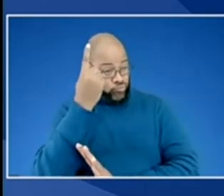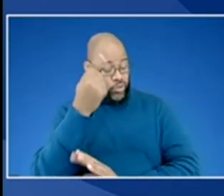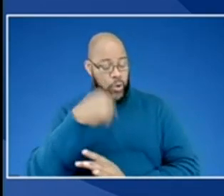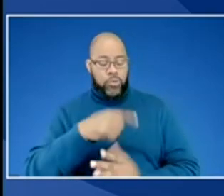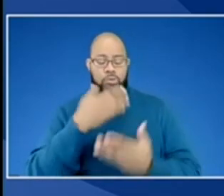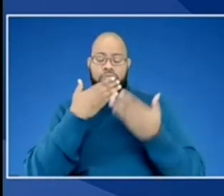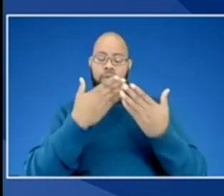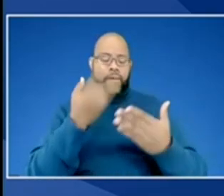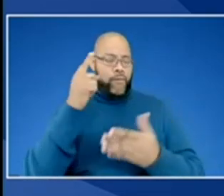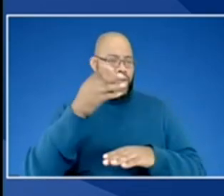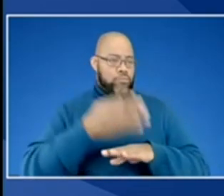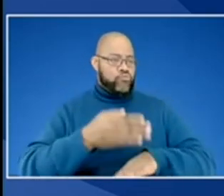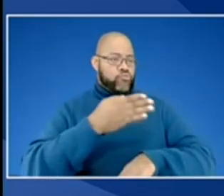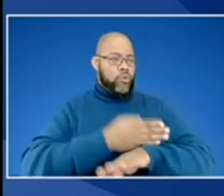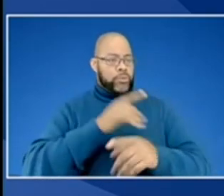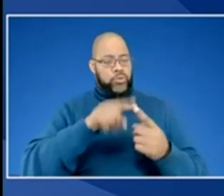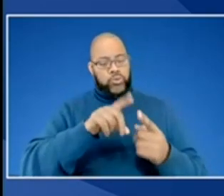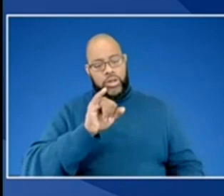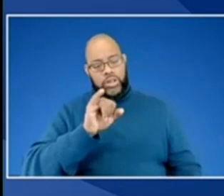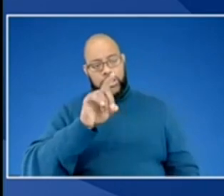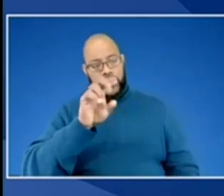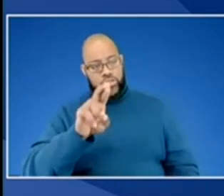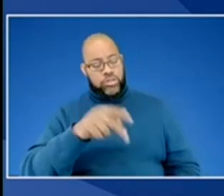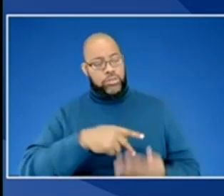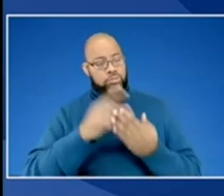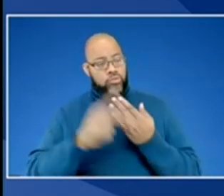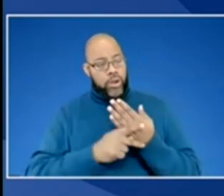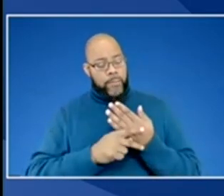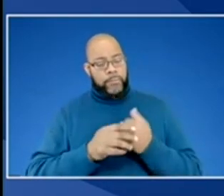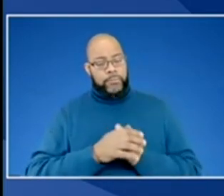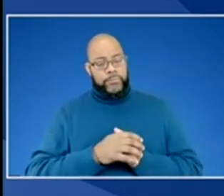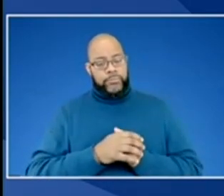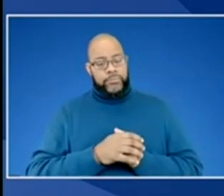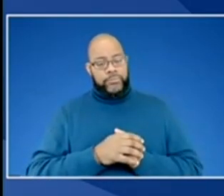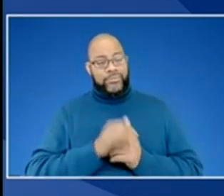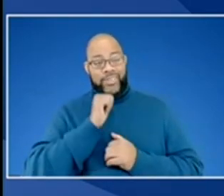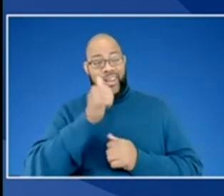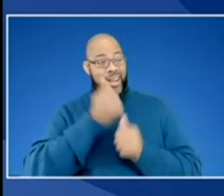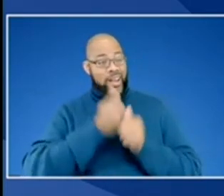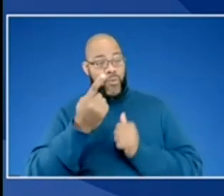improvements to the IDR programs, not everybody will be able to benefit from